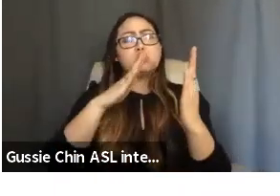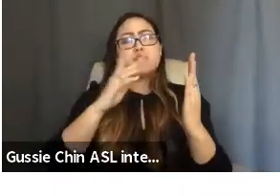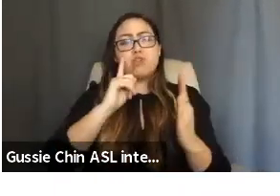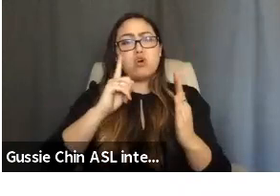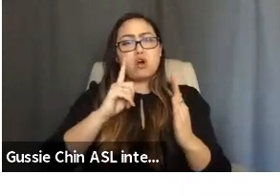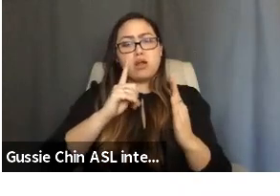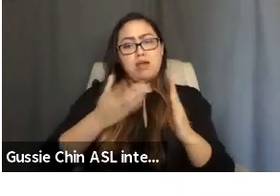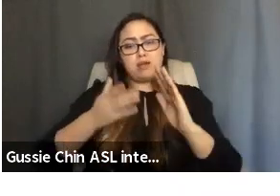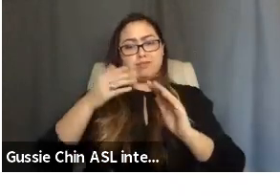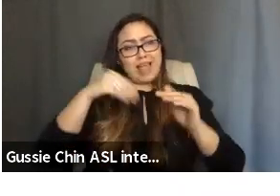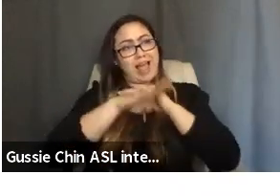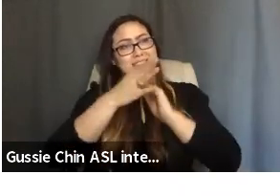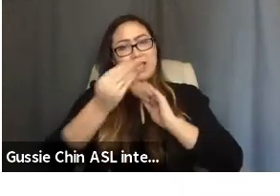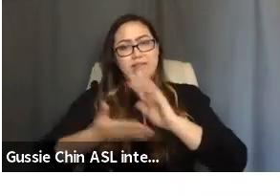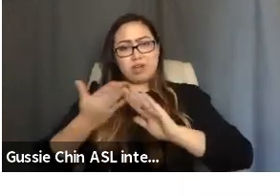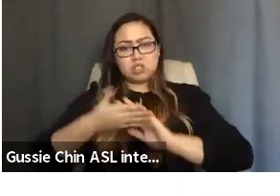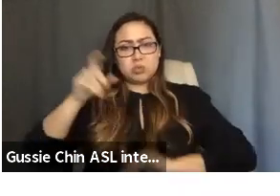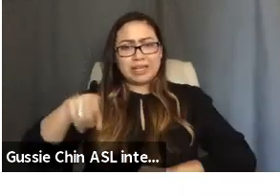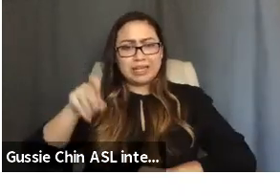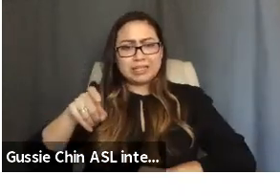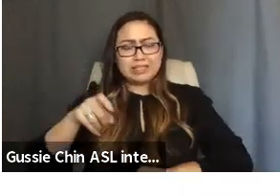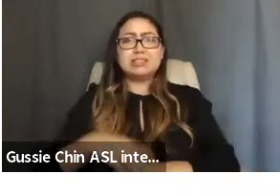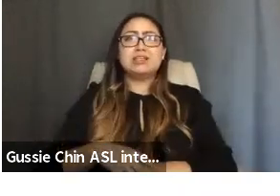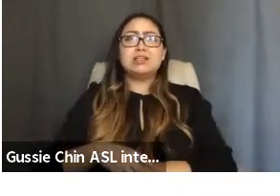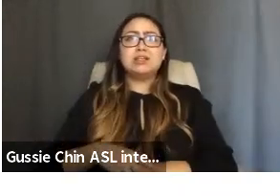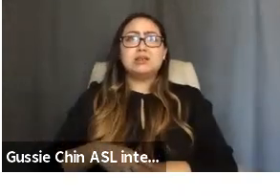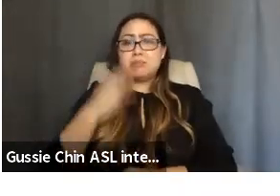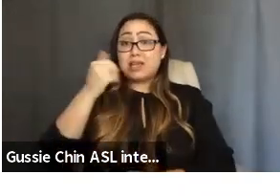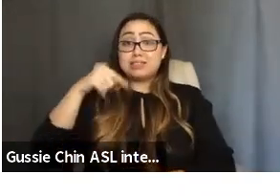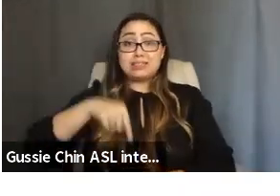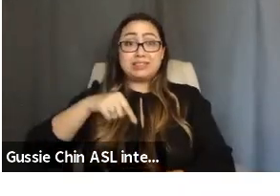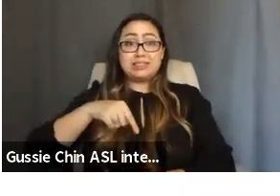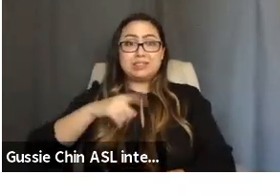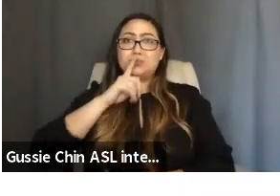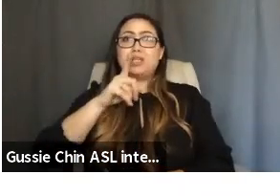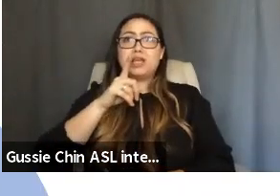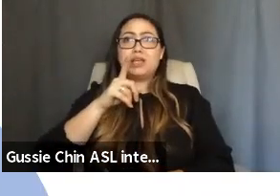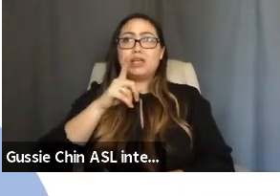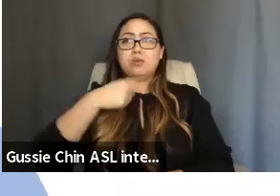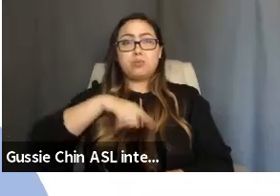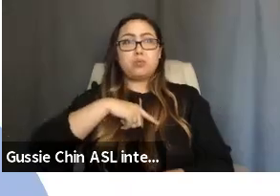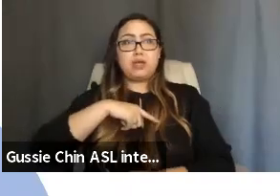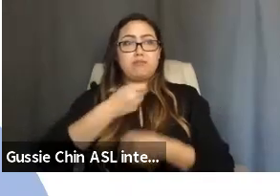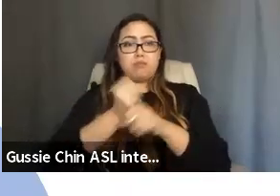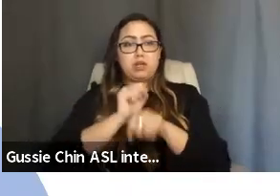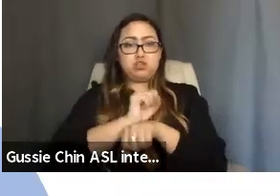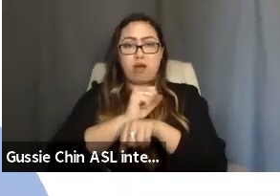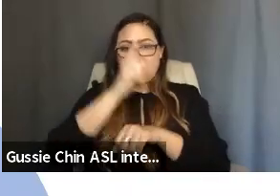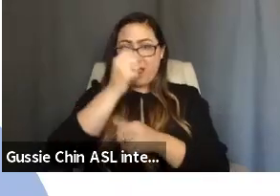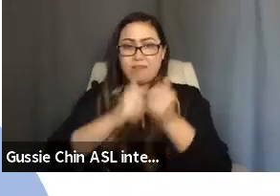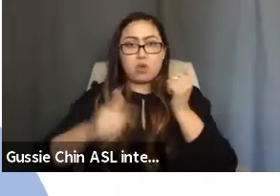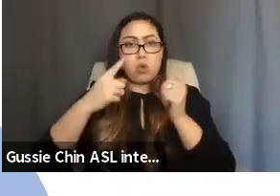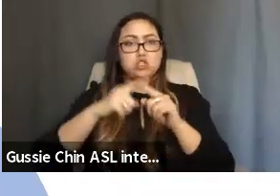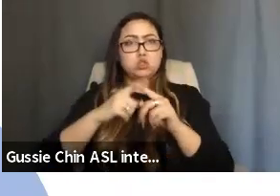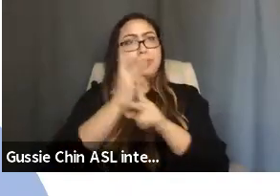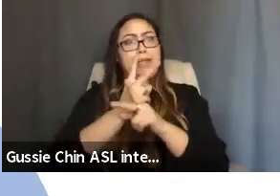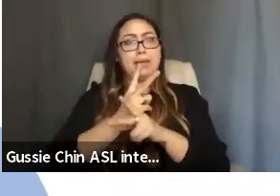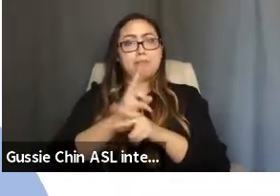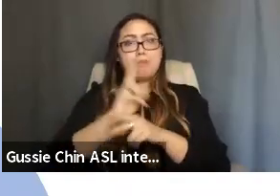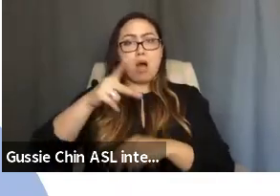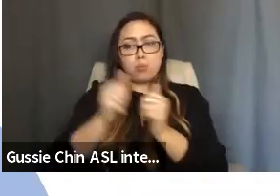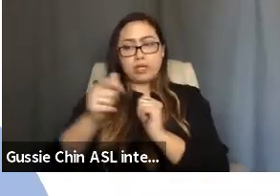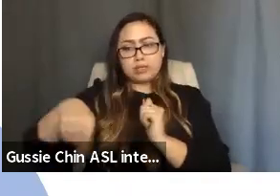that has really needed every one to try to keep up. Next slide. We know how much better off we